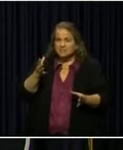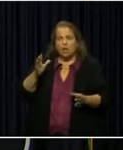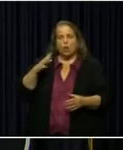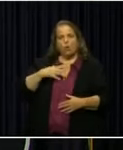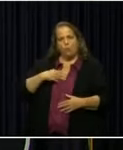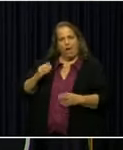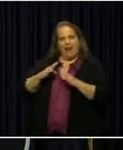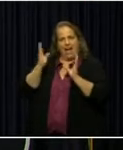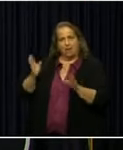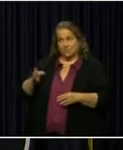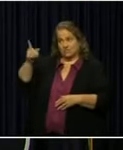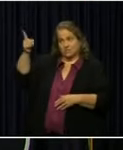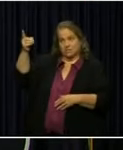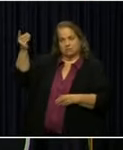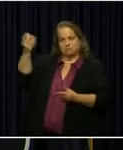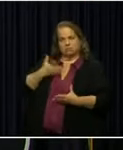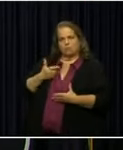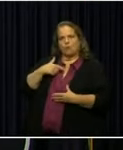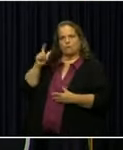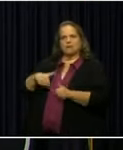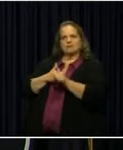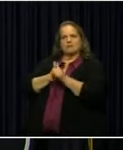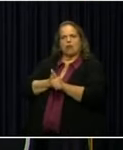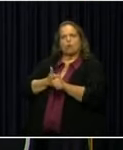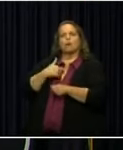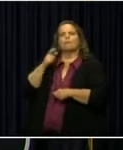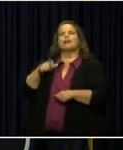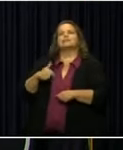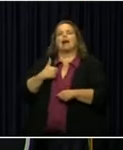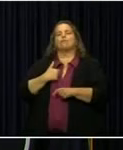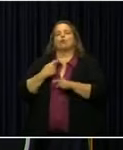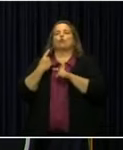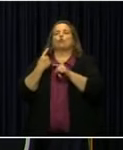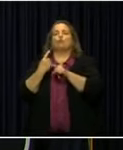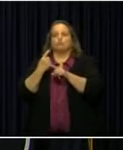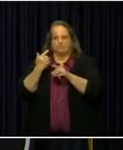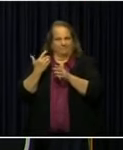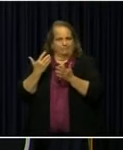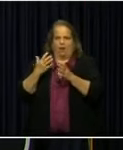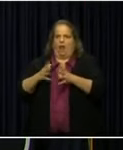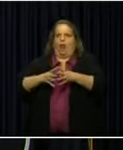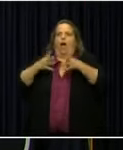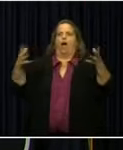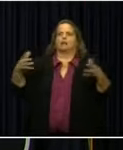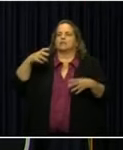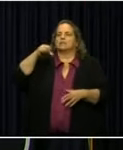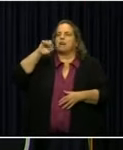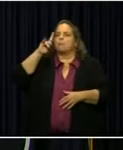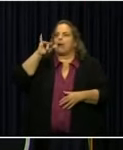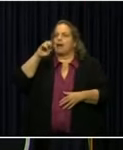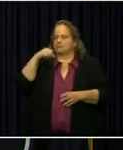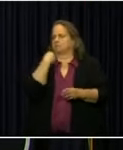CONTINUE TO REMIND YOU OF IN IN THE DAYS AND WEEKS AHEAD, IS BECAUSE THIS INFECTION IS ONE